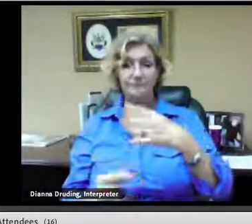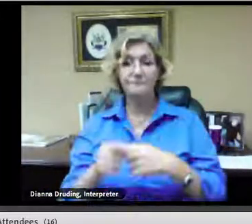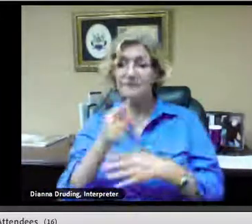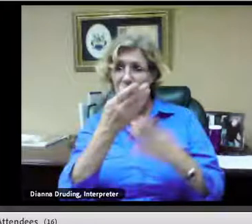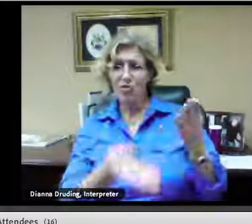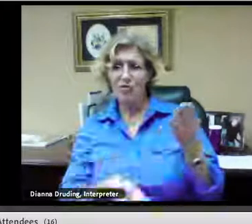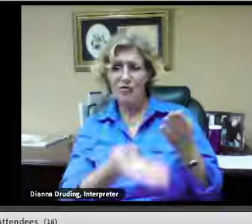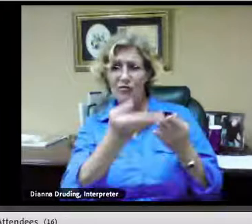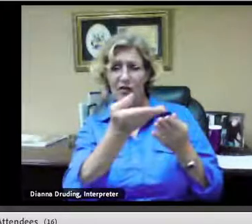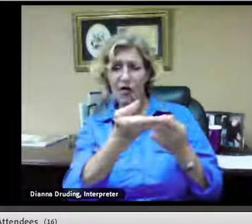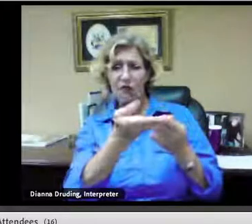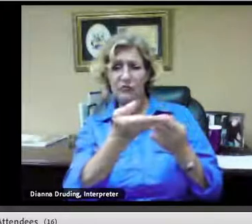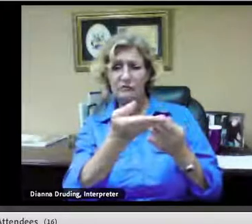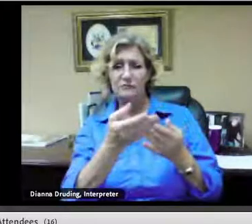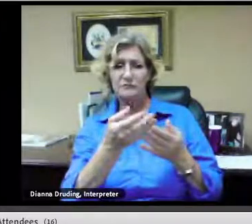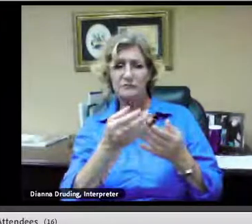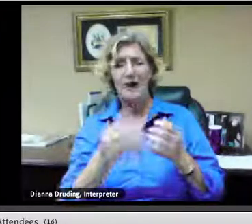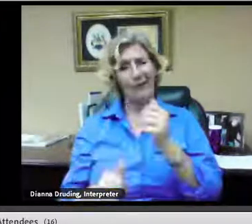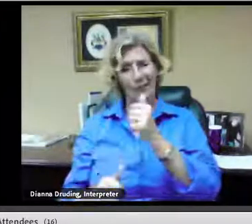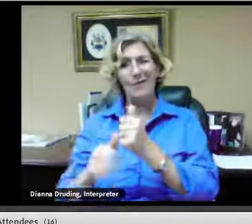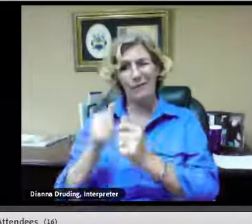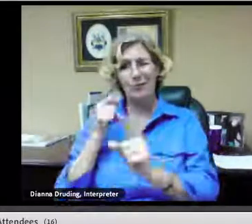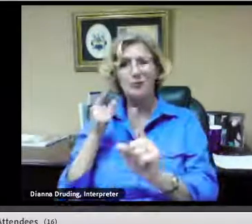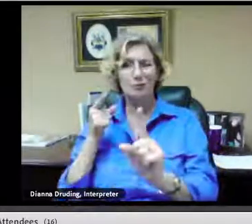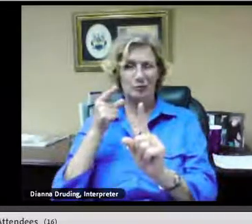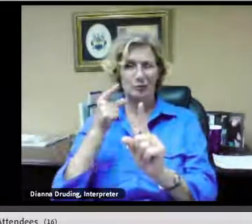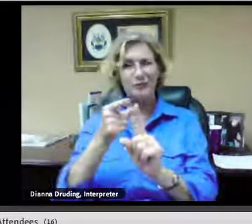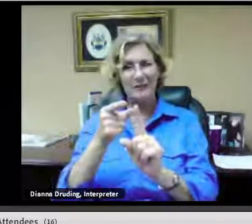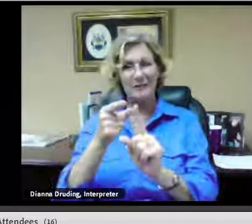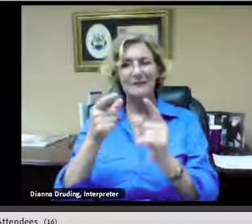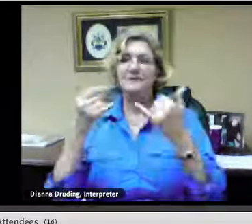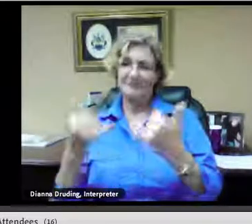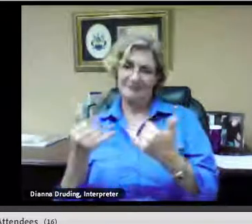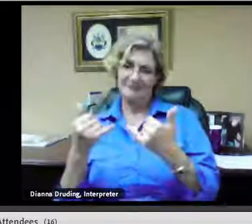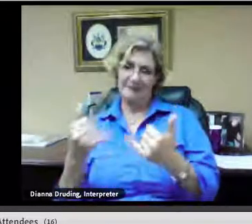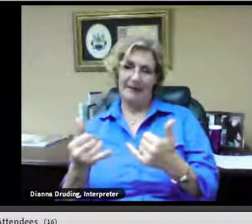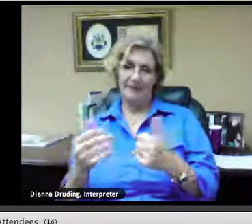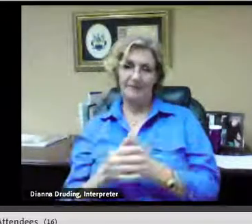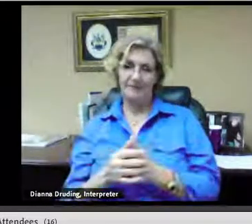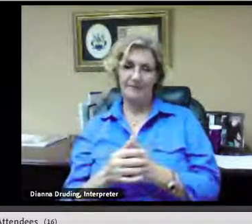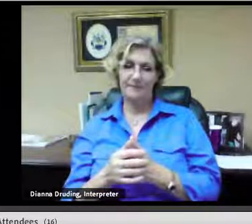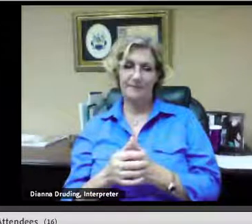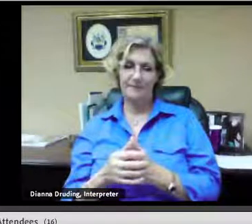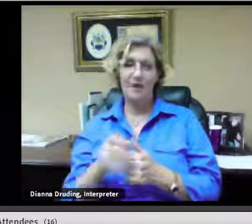that I think are most directly connected to what we're doing today. Those are the dates that they originally occurred,